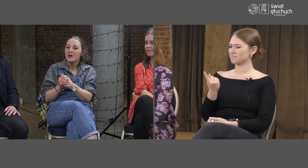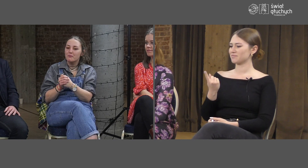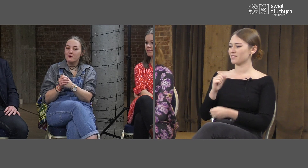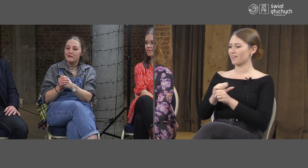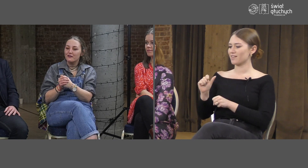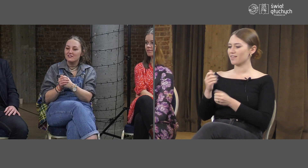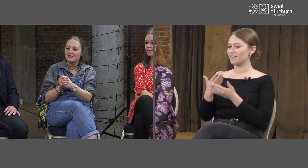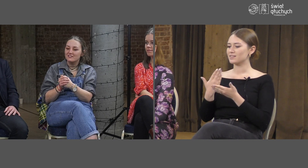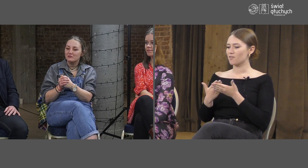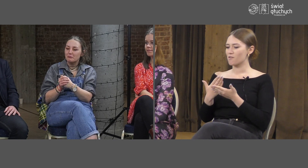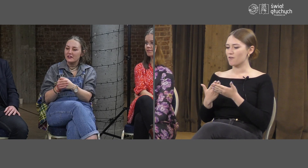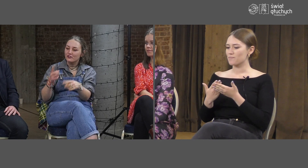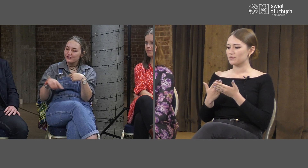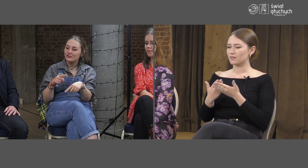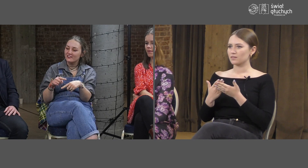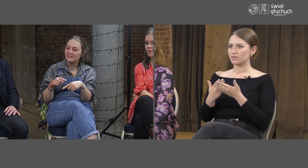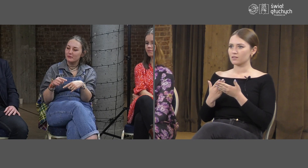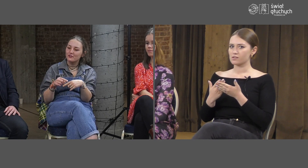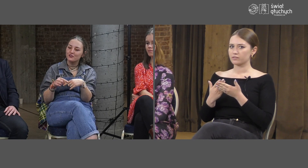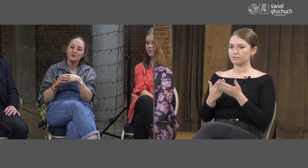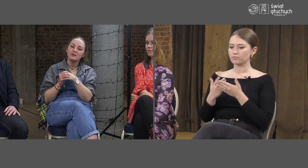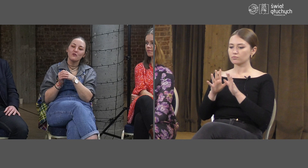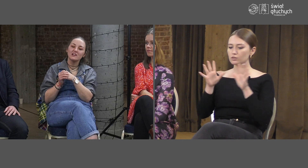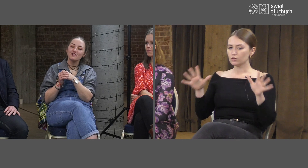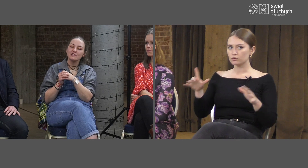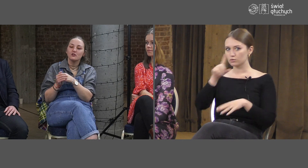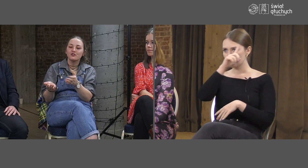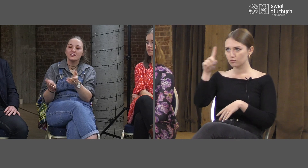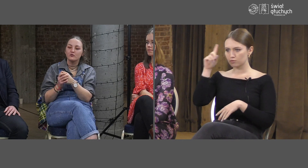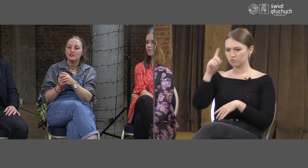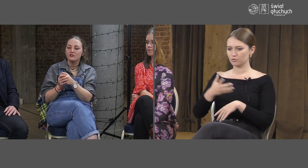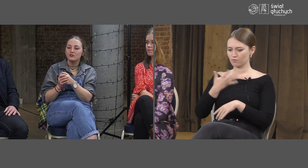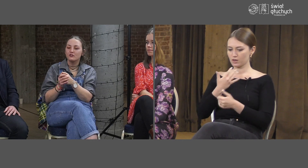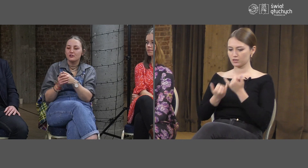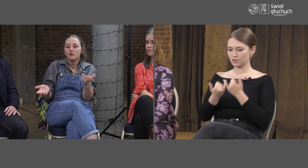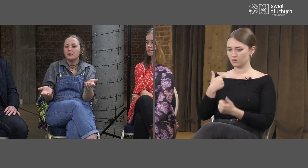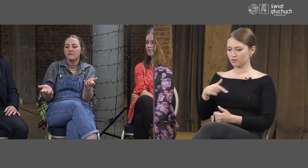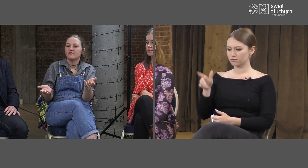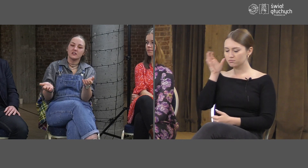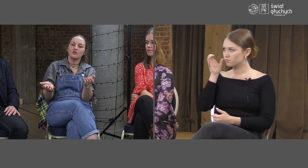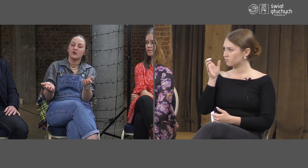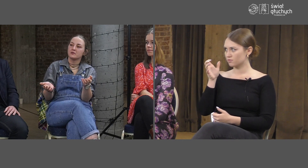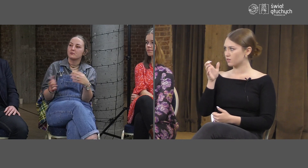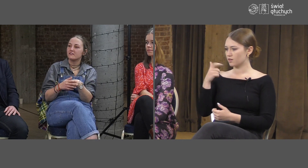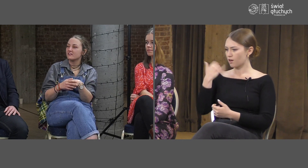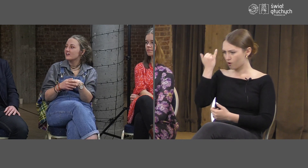because at the same time, a lot of people assume that if you can’t hear, you can’t speak a foreign language.